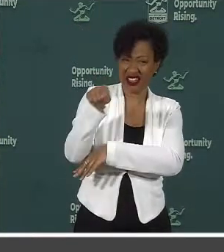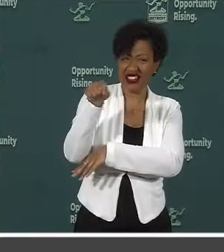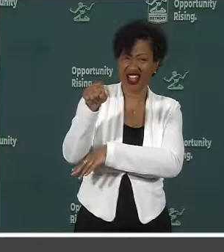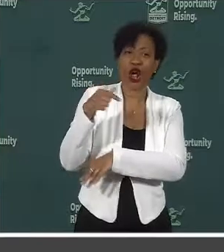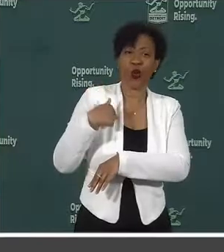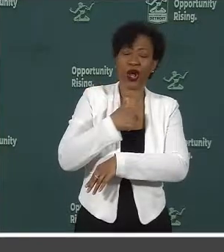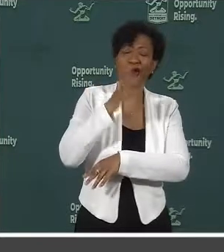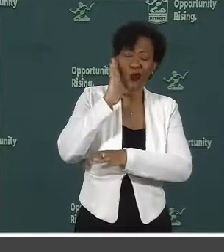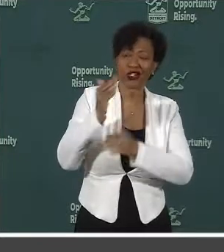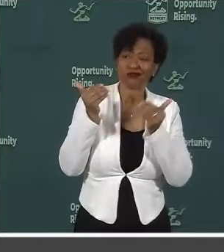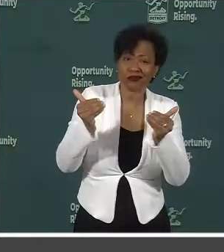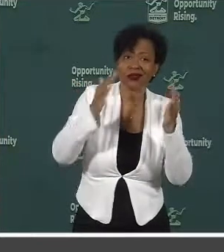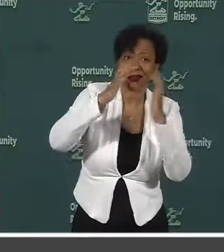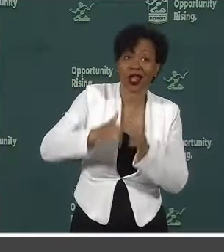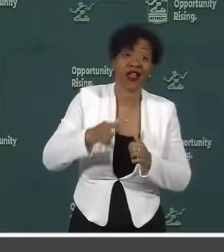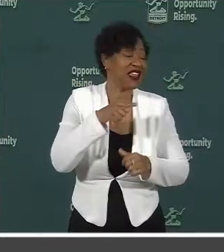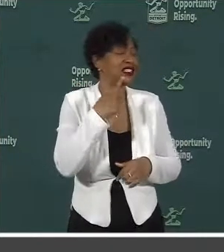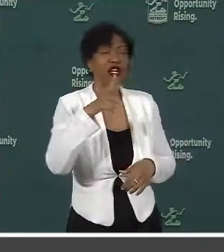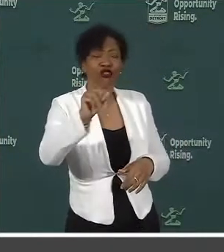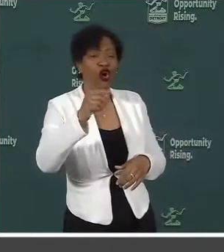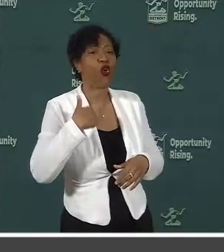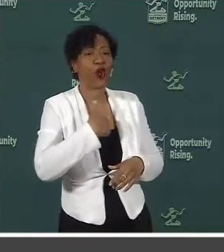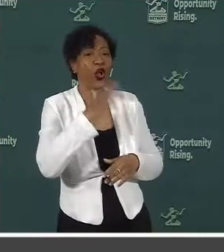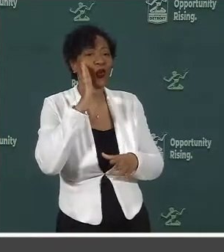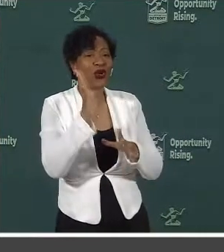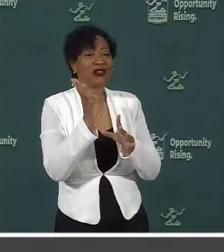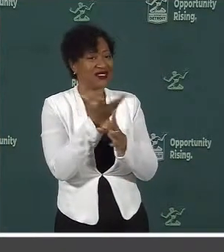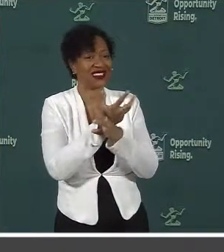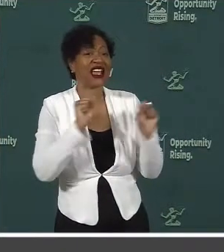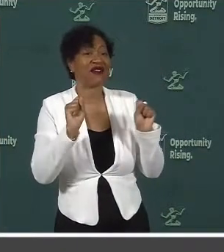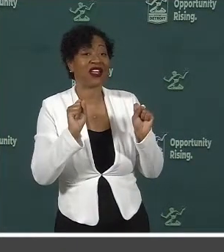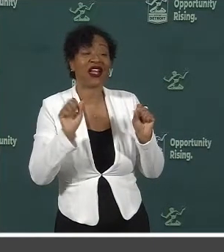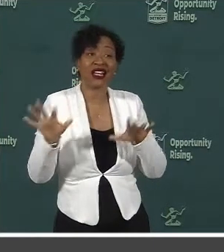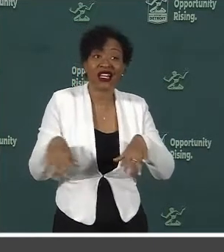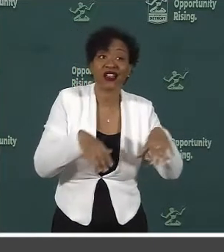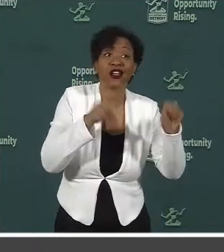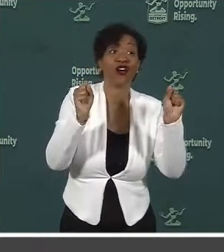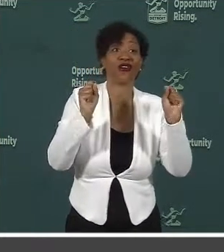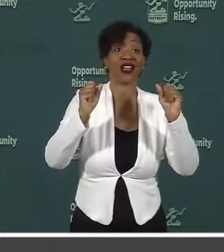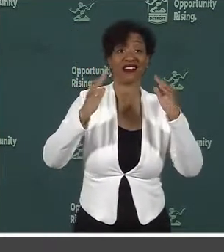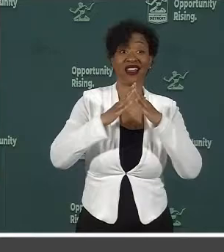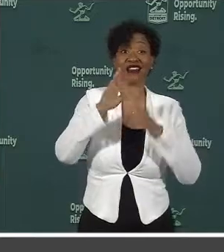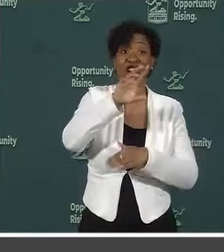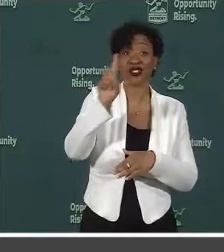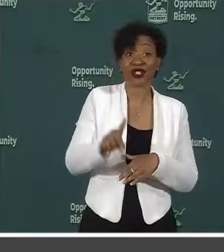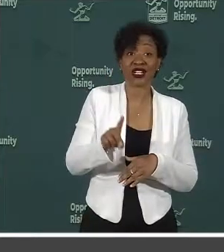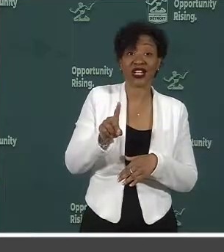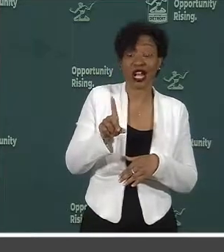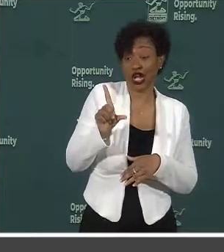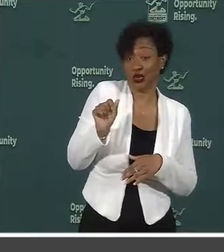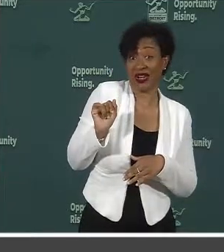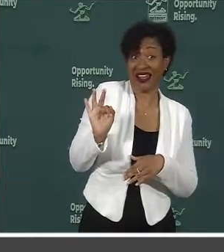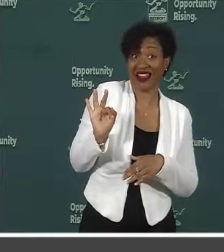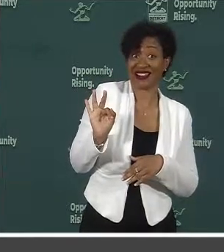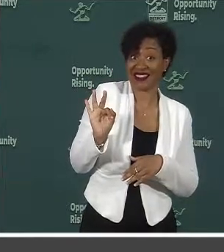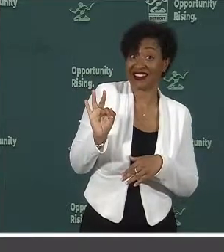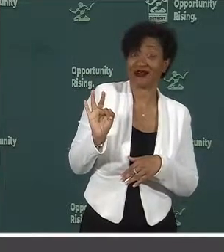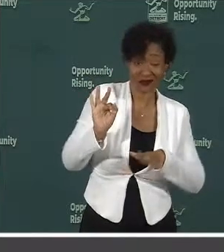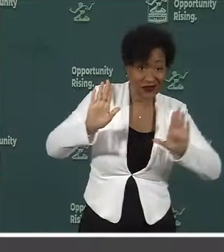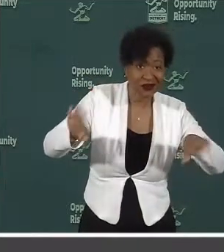CAN SAVE IT THEY TOOK IT OVER IN DOWNTOWN DETROIT AND IN TWENTY NINETEEN IT HAS BEEN OPEN AS ONE OF THE MOST